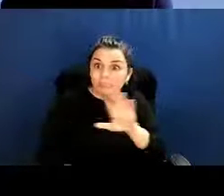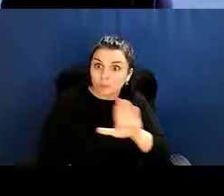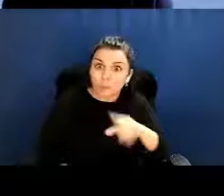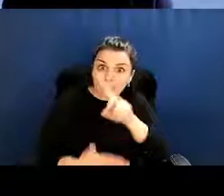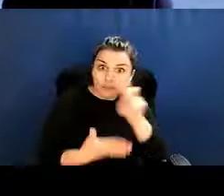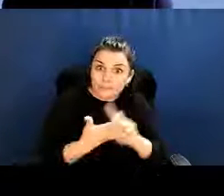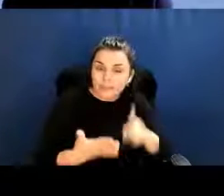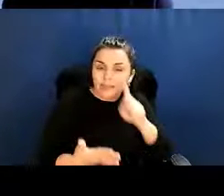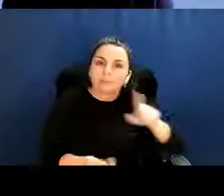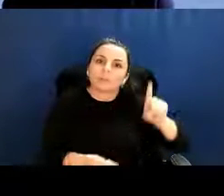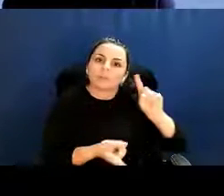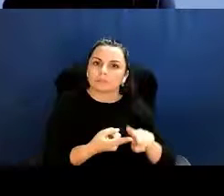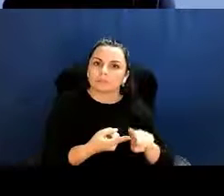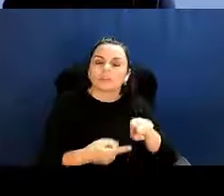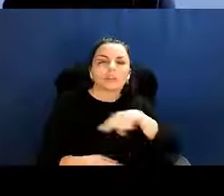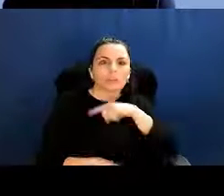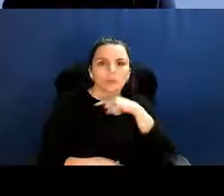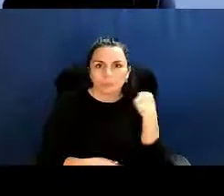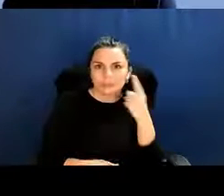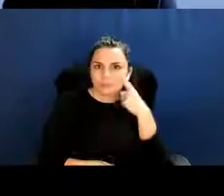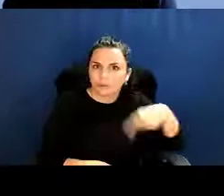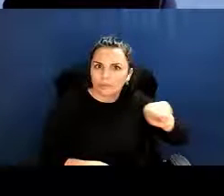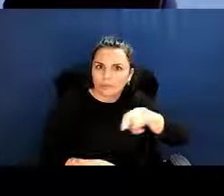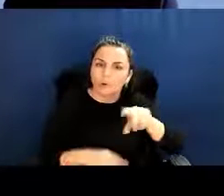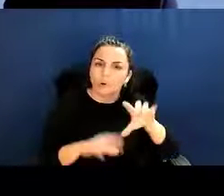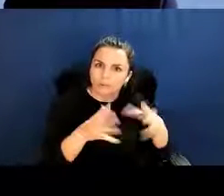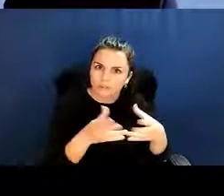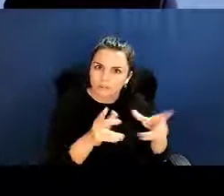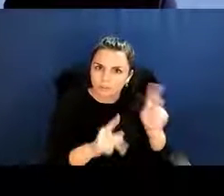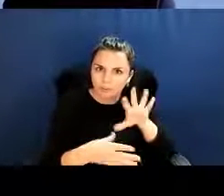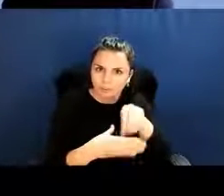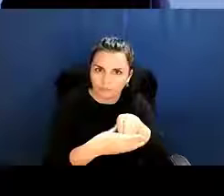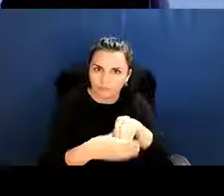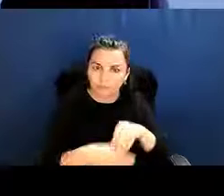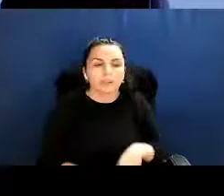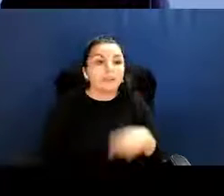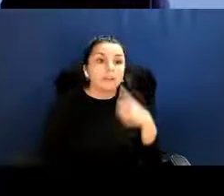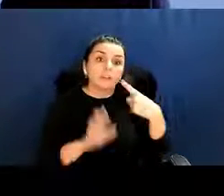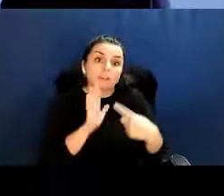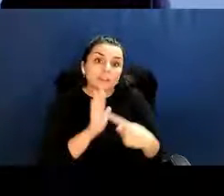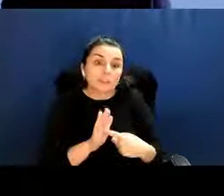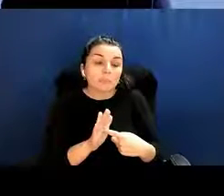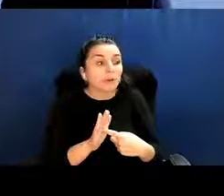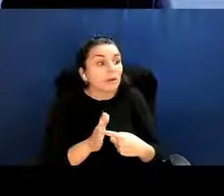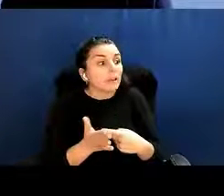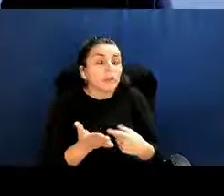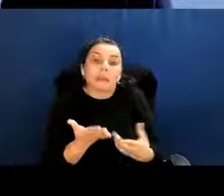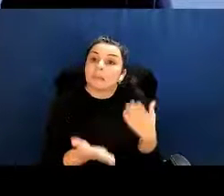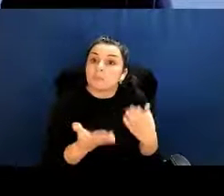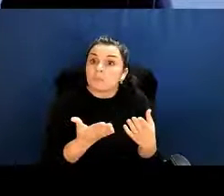So the IRB can ask if instead of performing a CT scan for research purposes only,